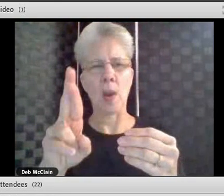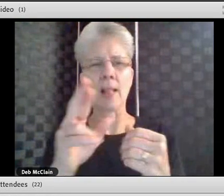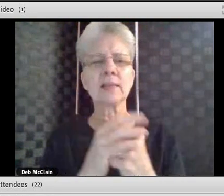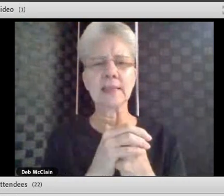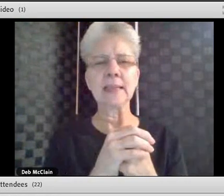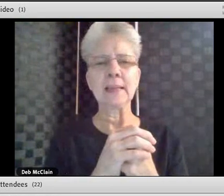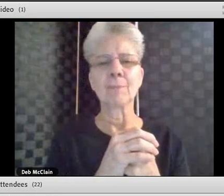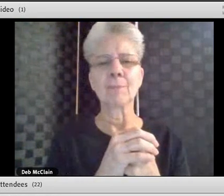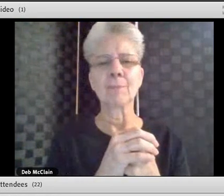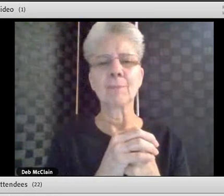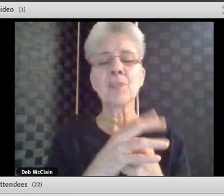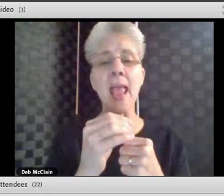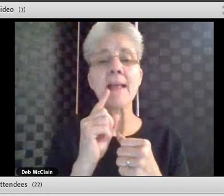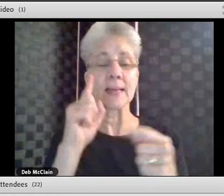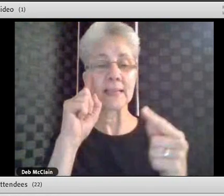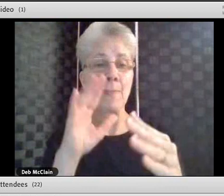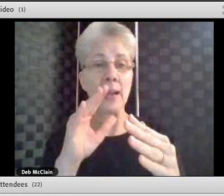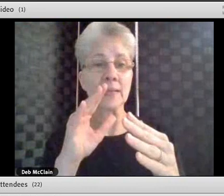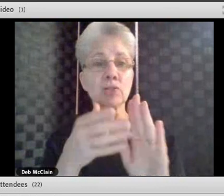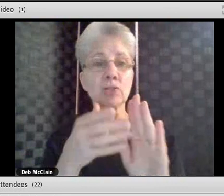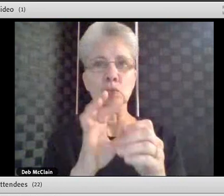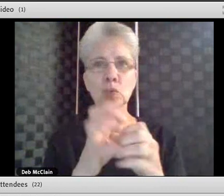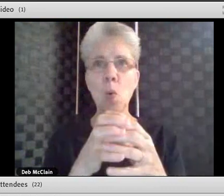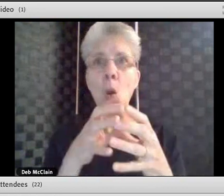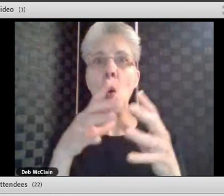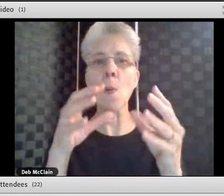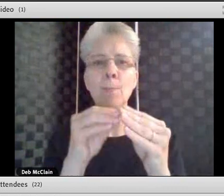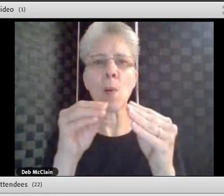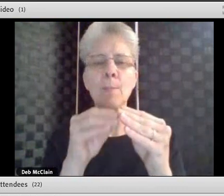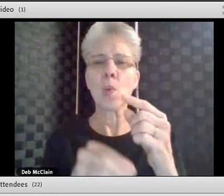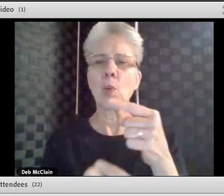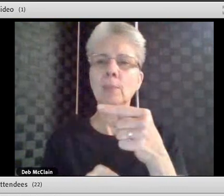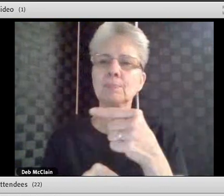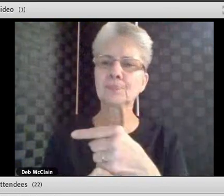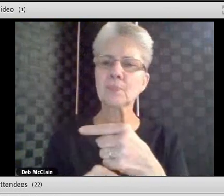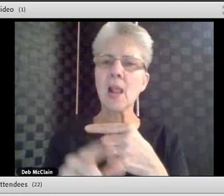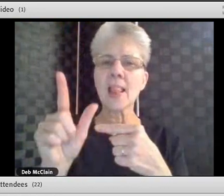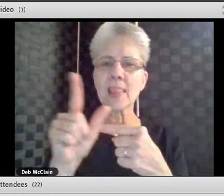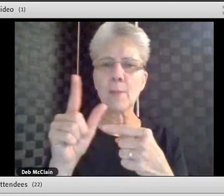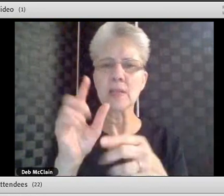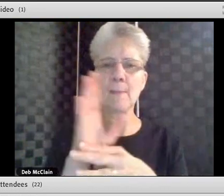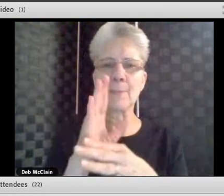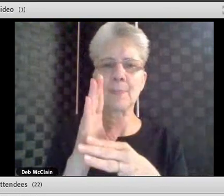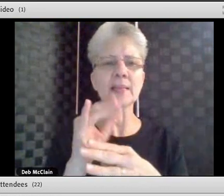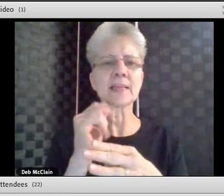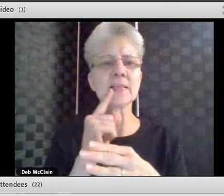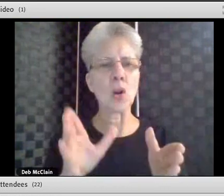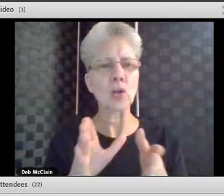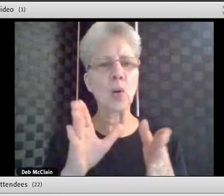and it's expected to grow, you know, and libraries are in the business of encouraging people to pursue new careers and new avenues,